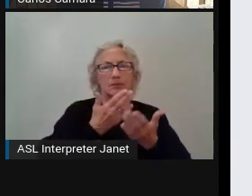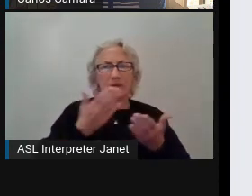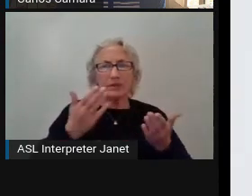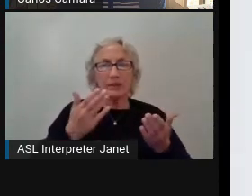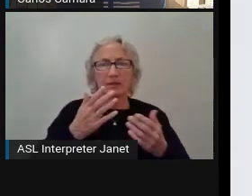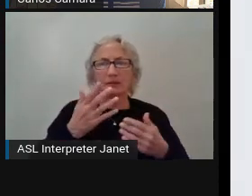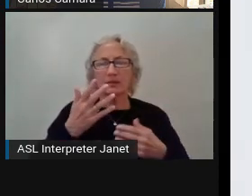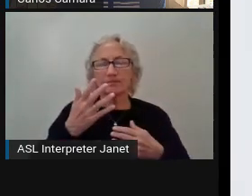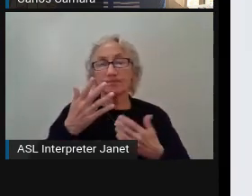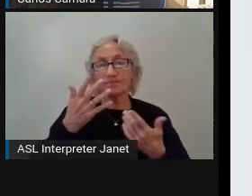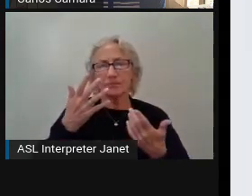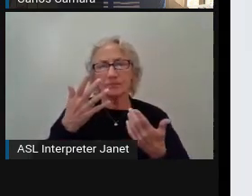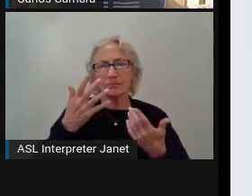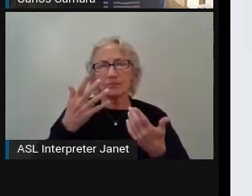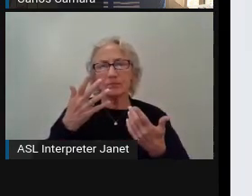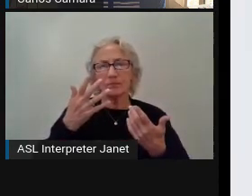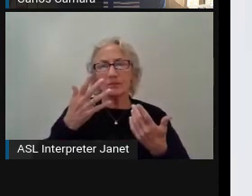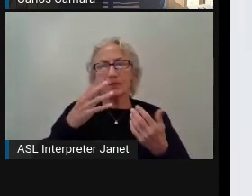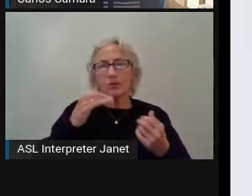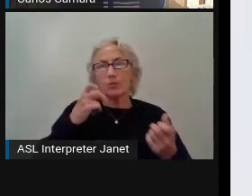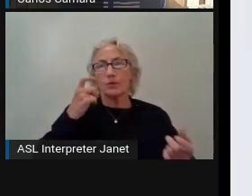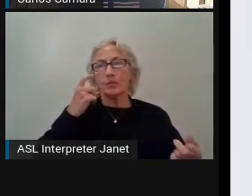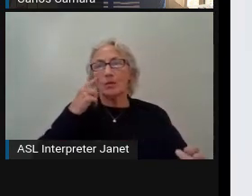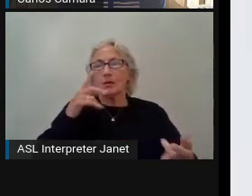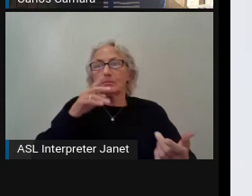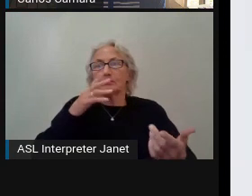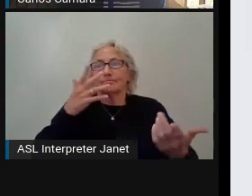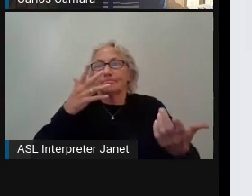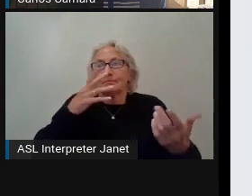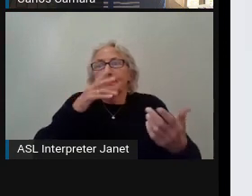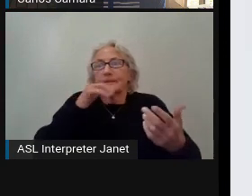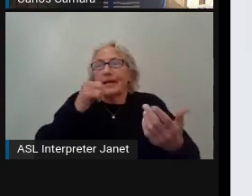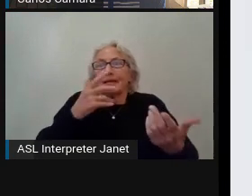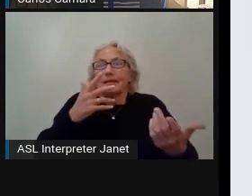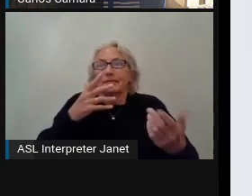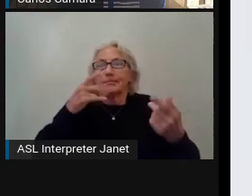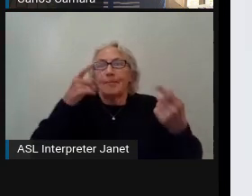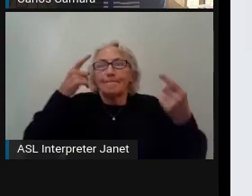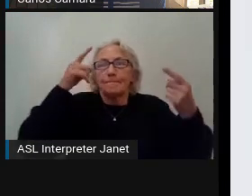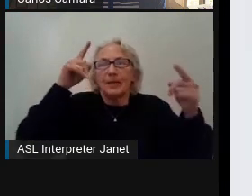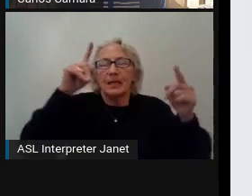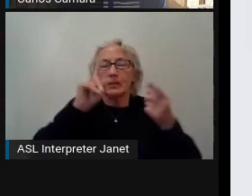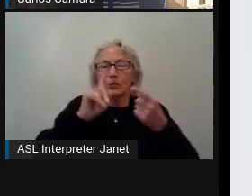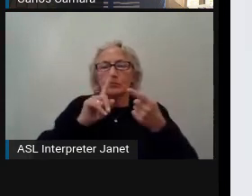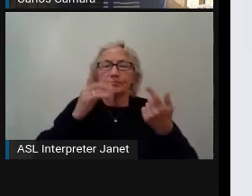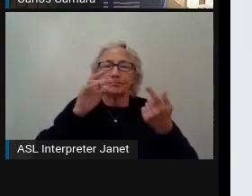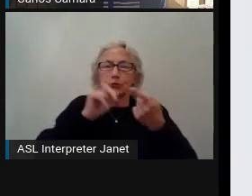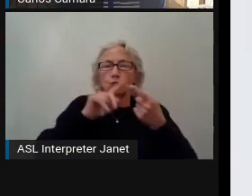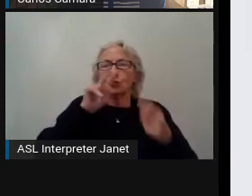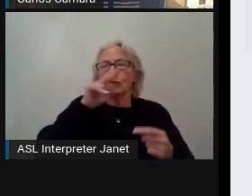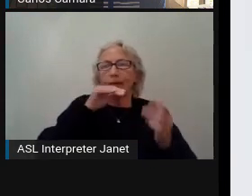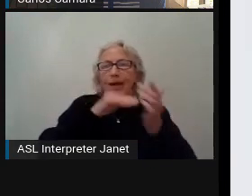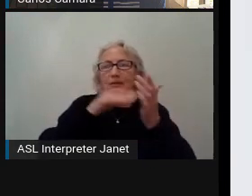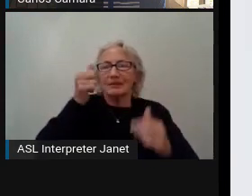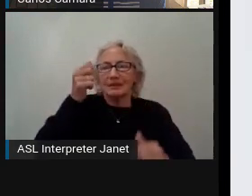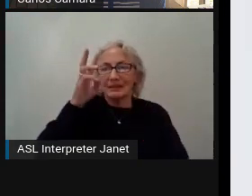to 2016. It's like, the standard changes, you know how the